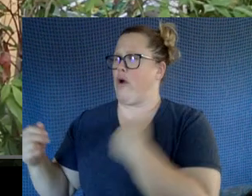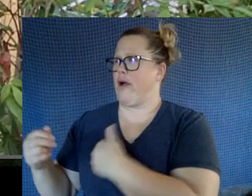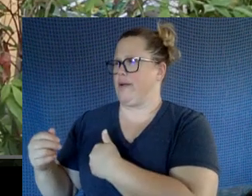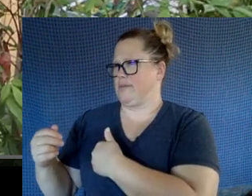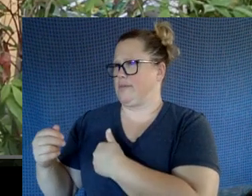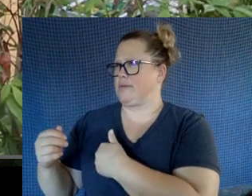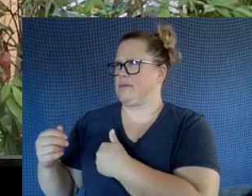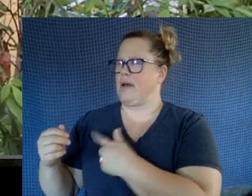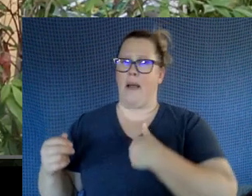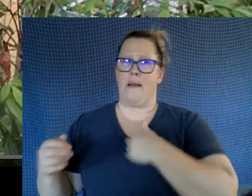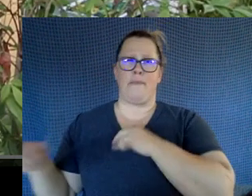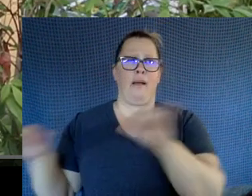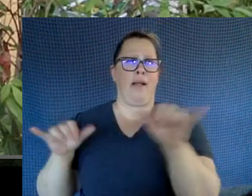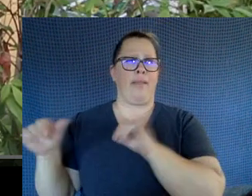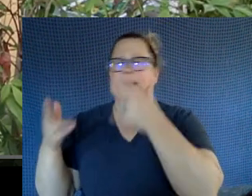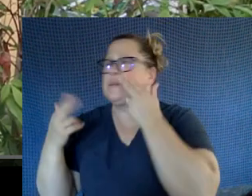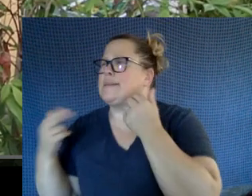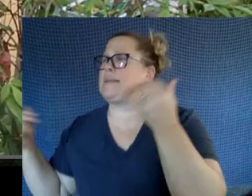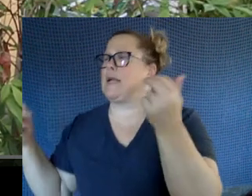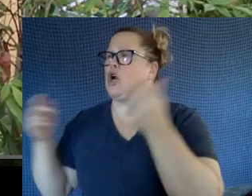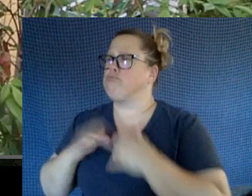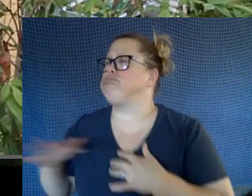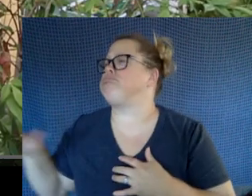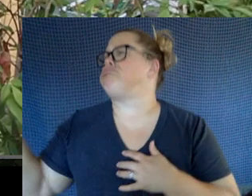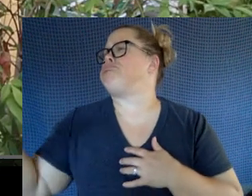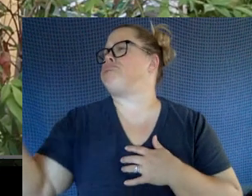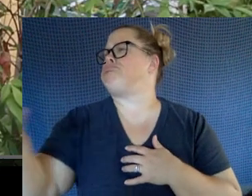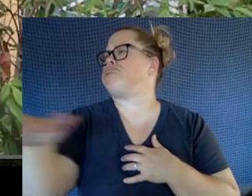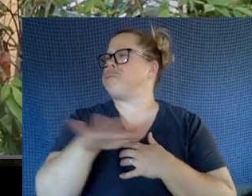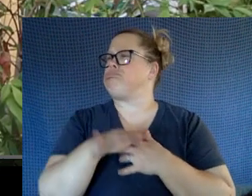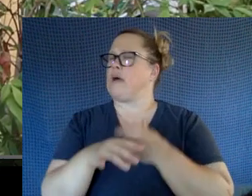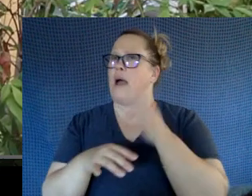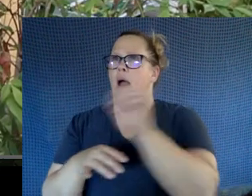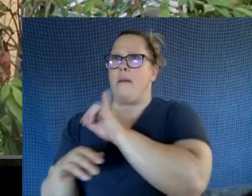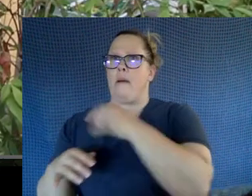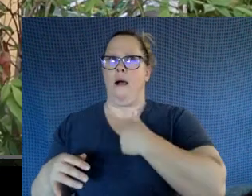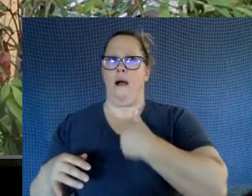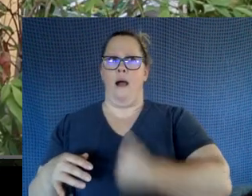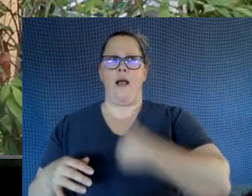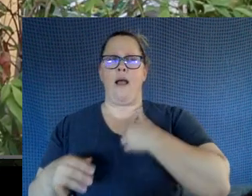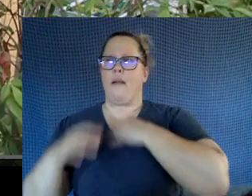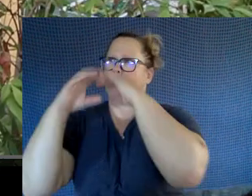out then holding back I'm like a trumpet player blowing loud then dropping back.